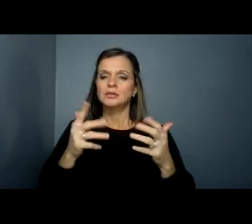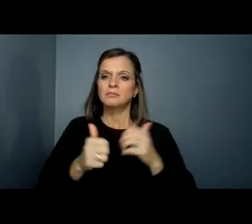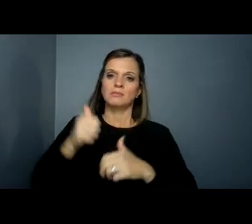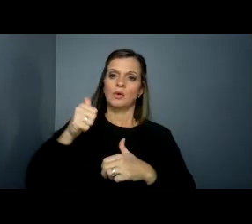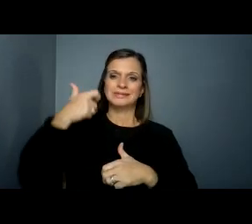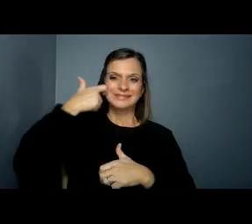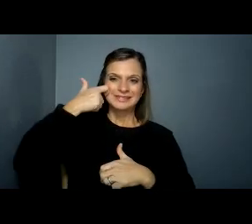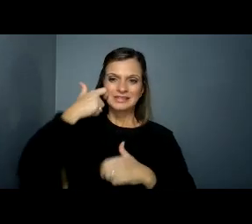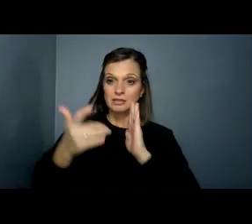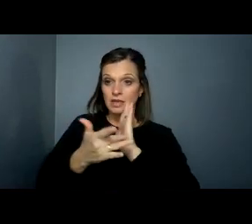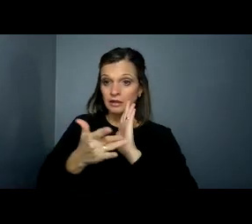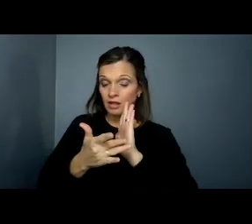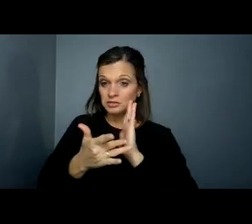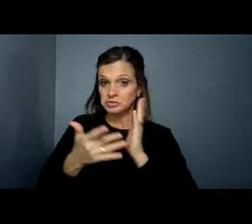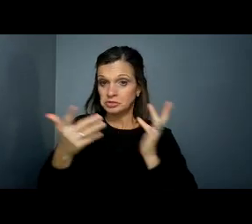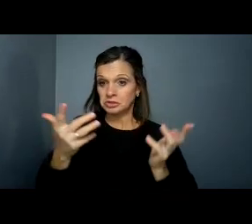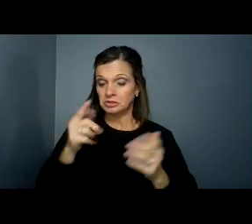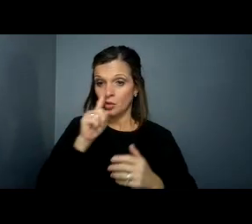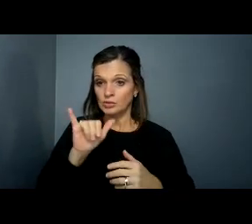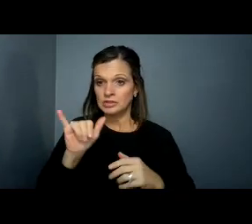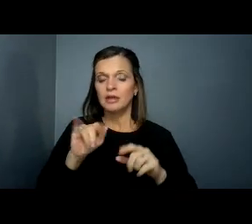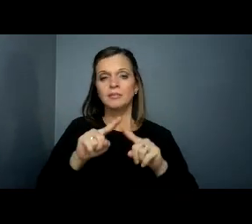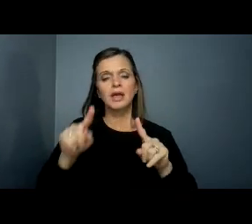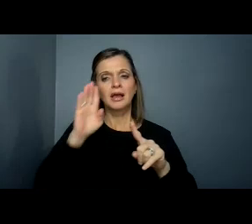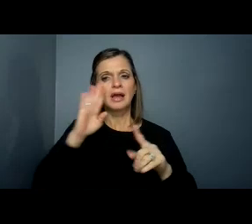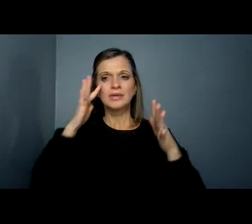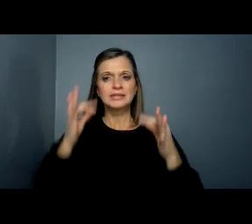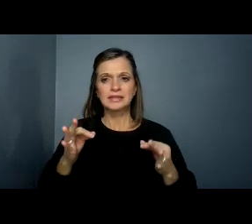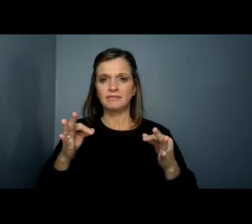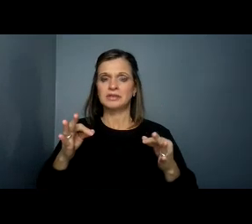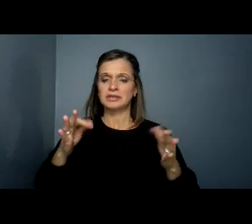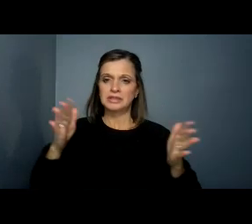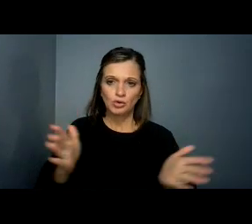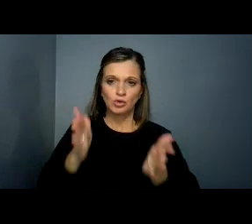highly encourage somebody to do whatever they could for their child like that.